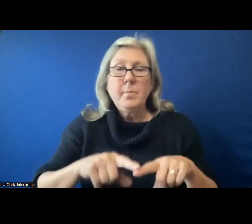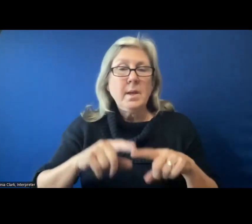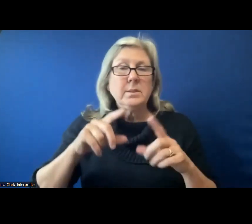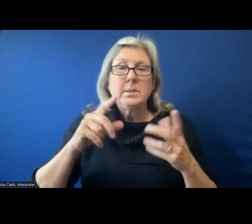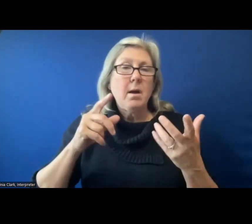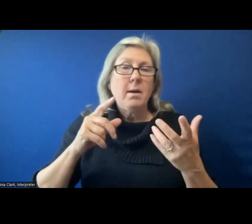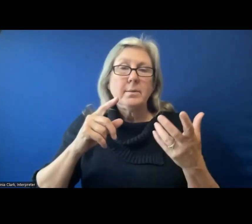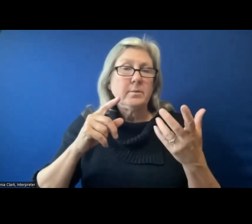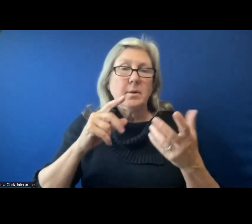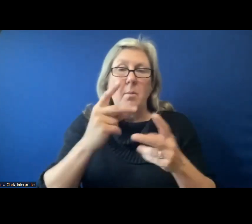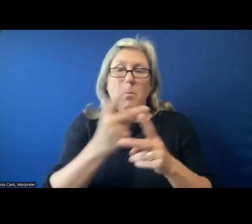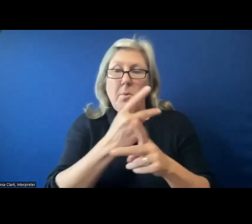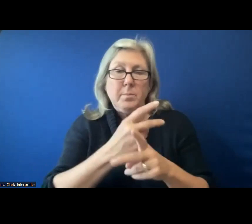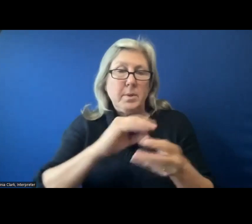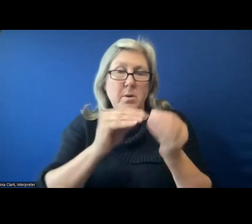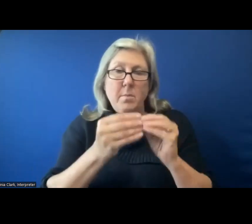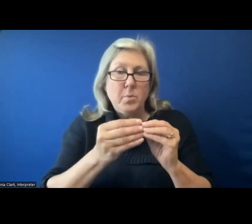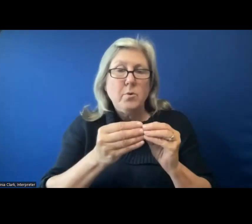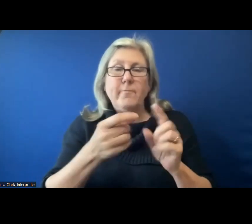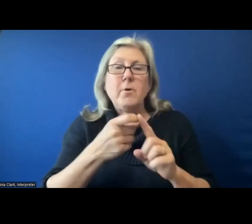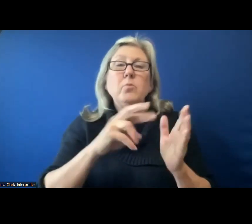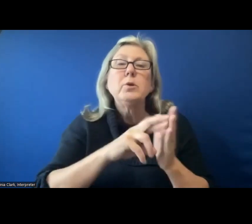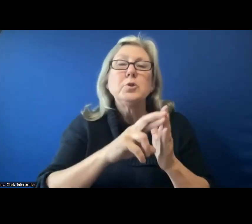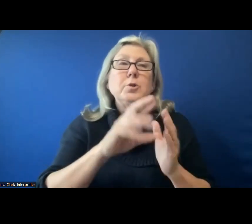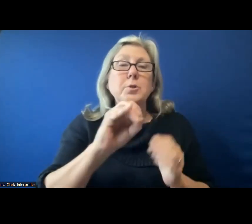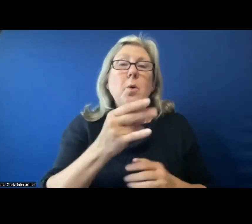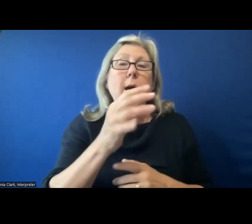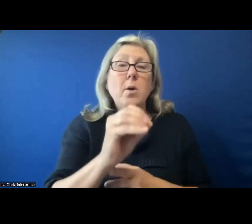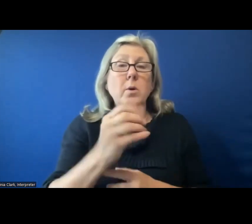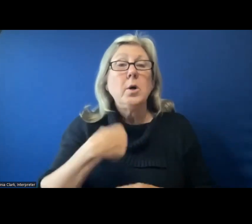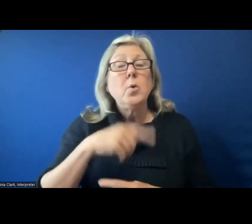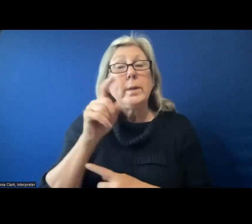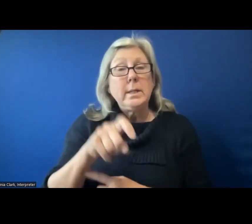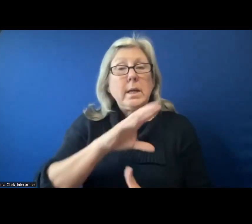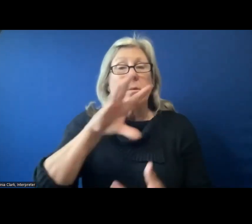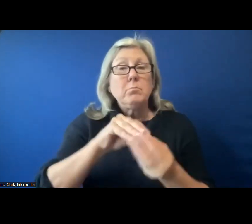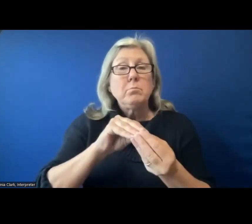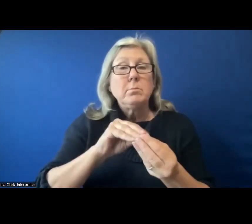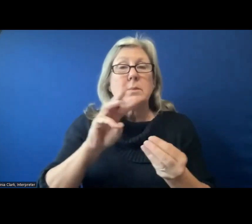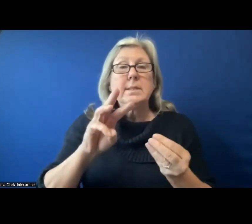Ohio. Is that we need 600 units of permanent supportive